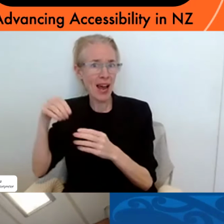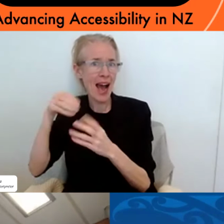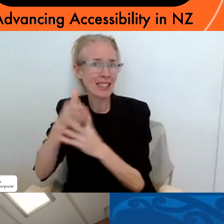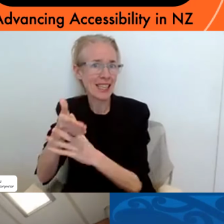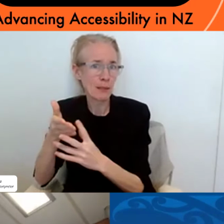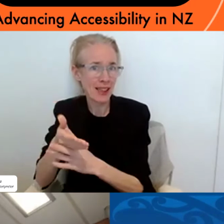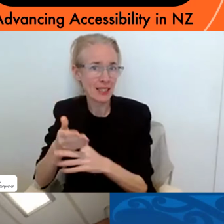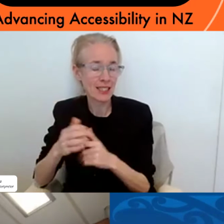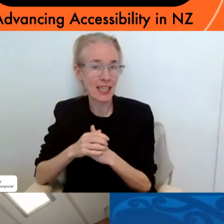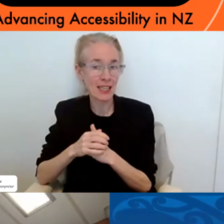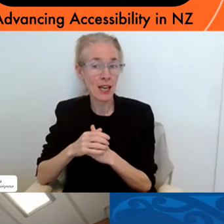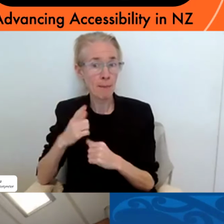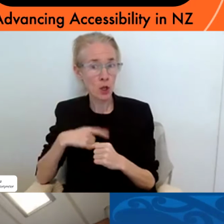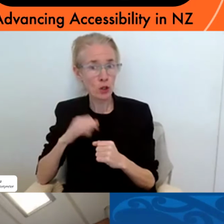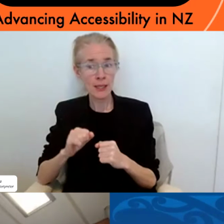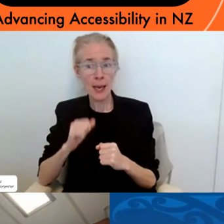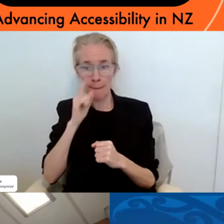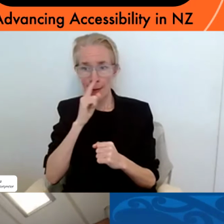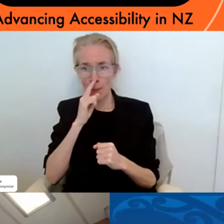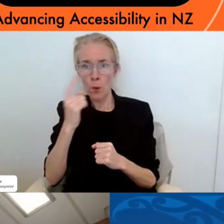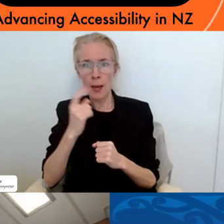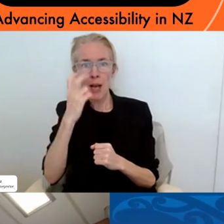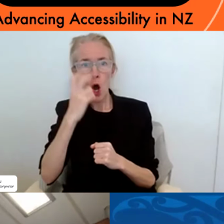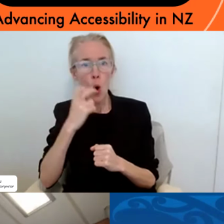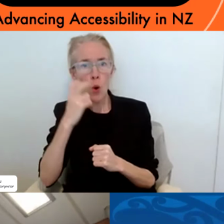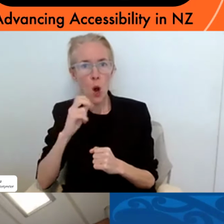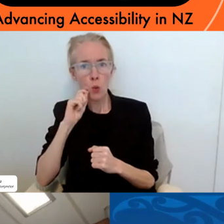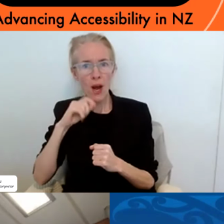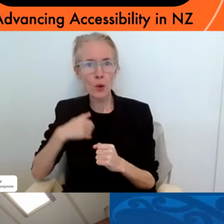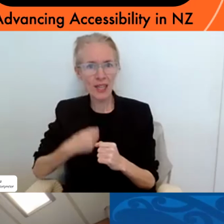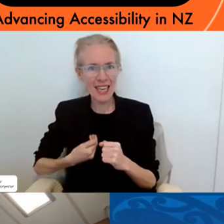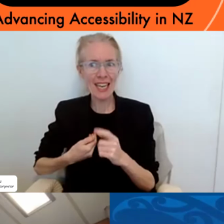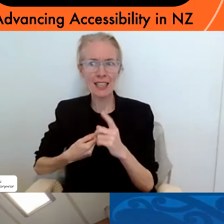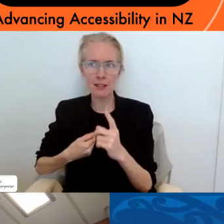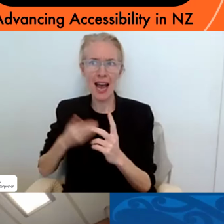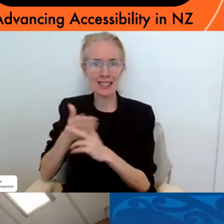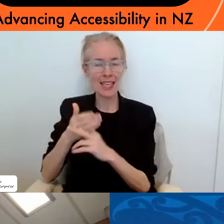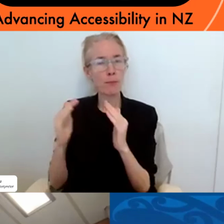two bedroom townhouses and we're not single detached homes in whatever